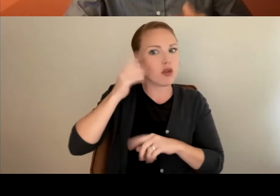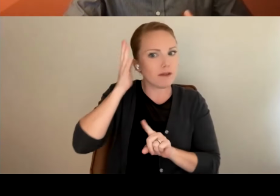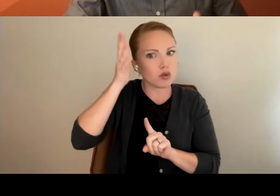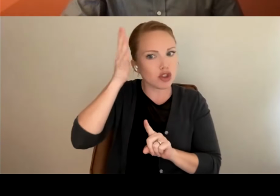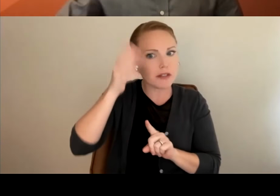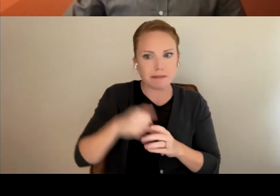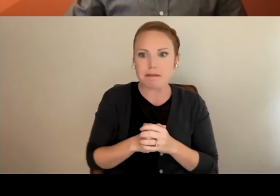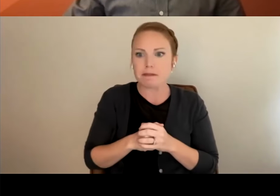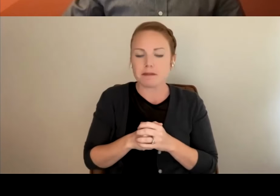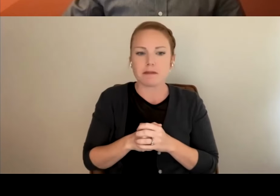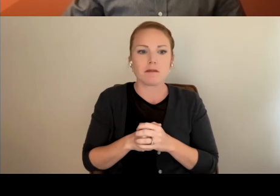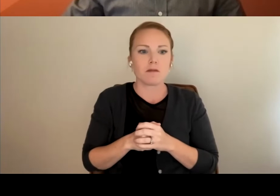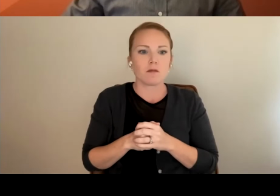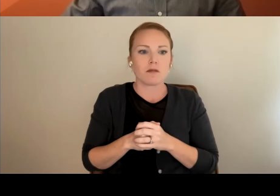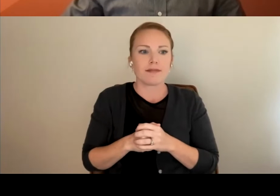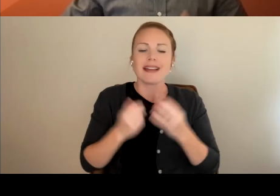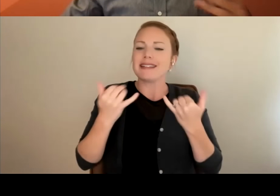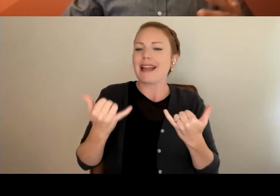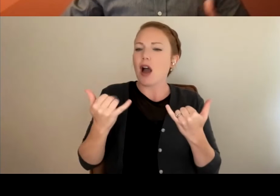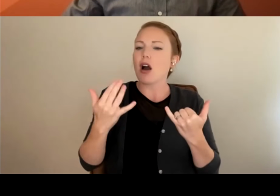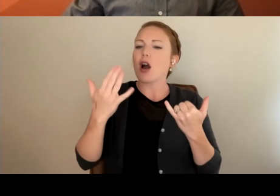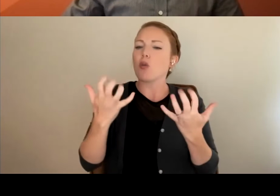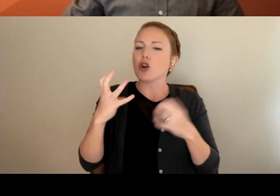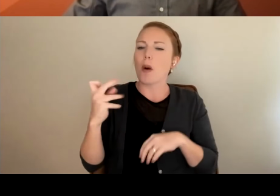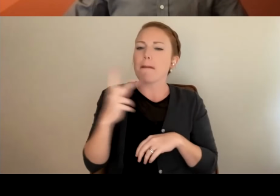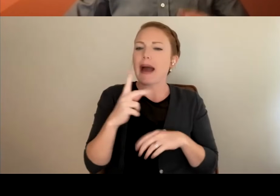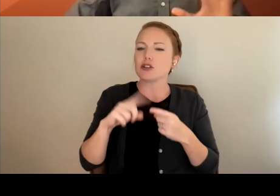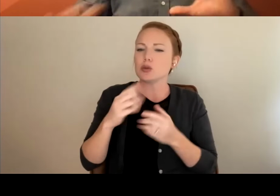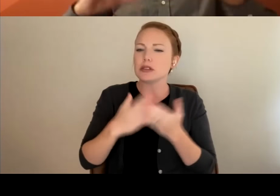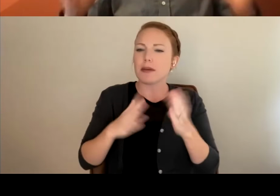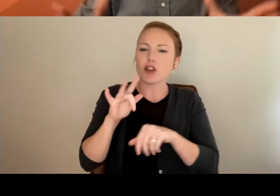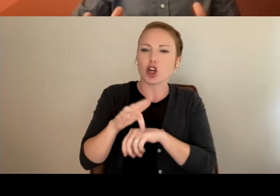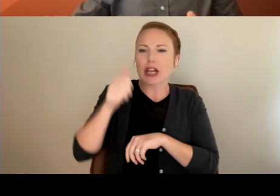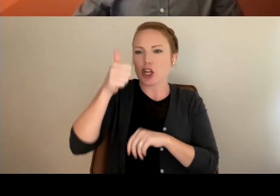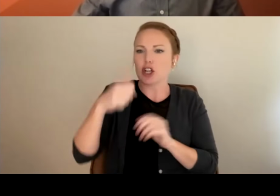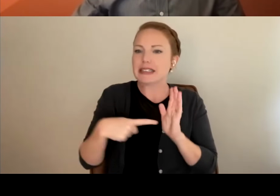to return to some of the earlier... talking about some of the earlier examples, but first setting